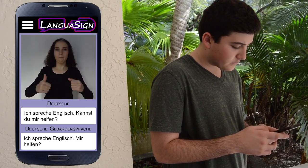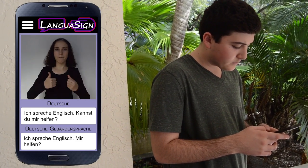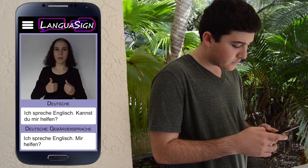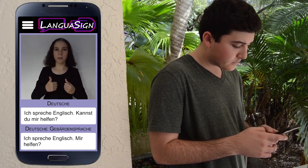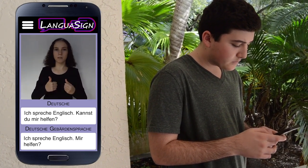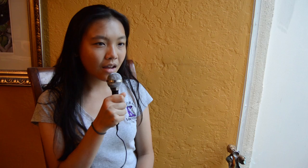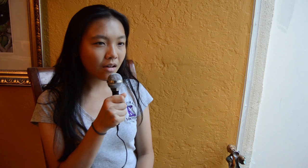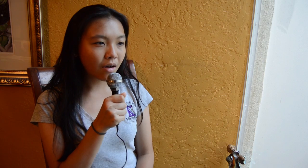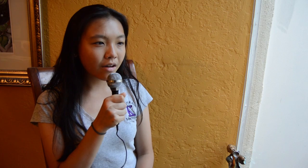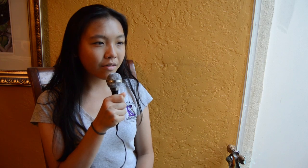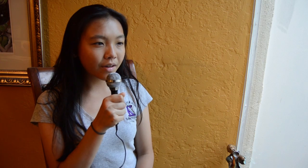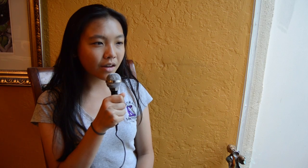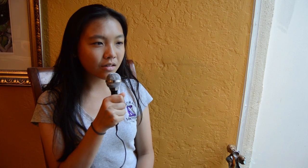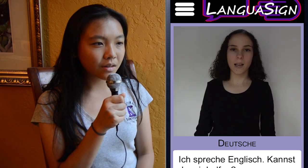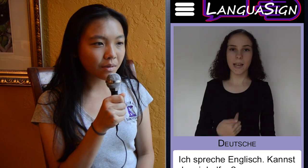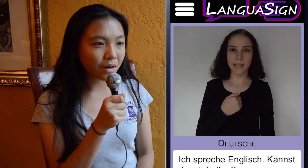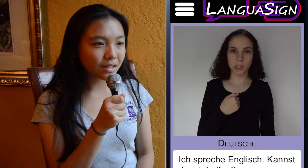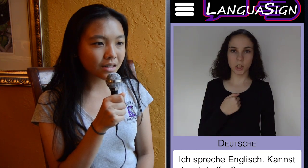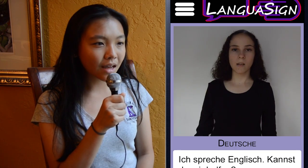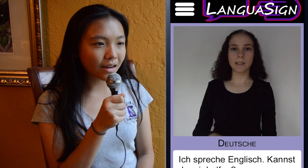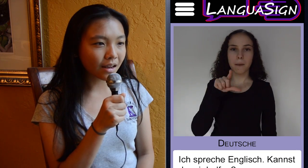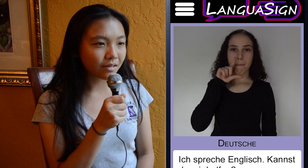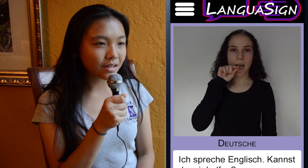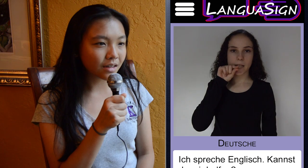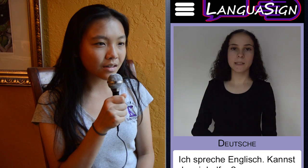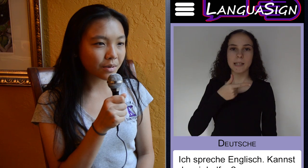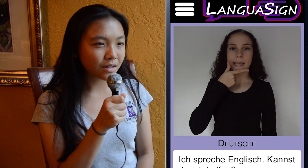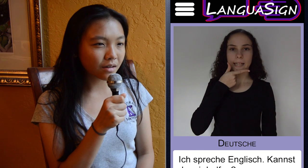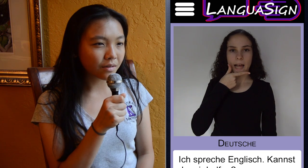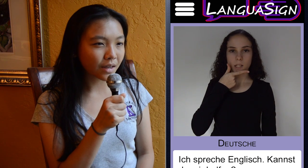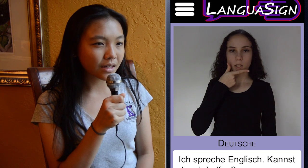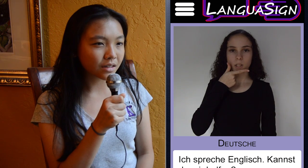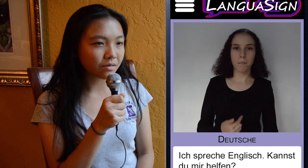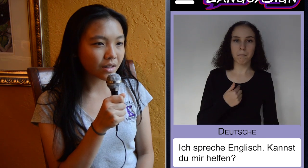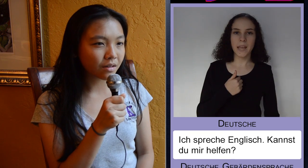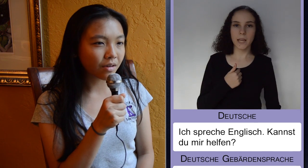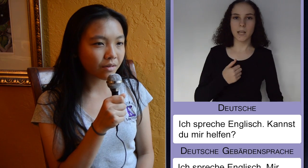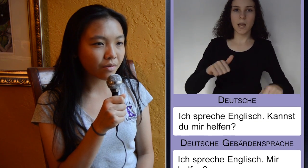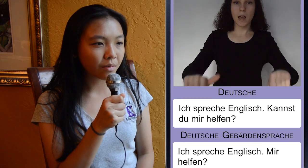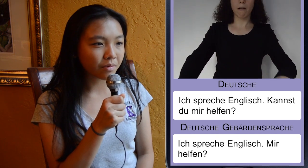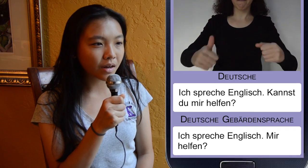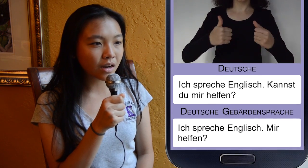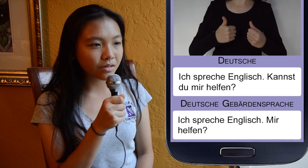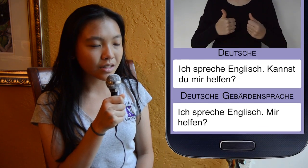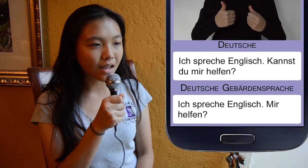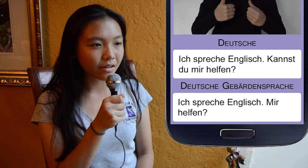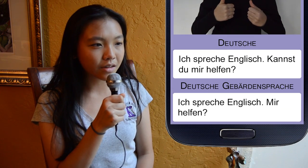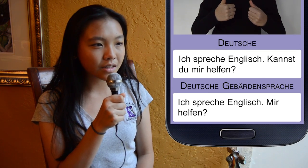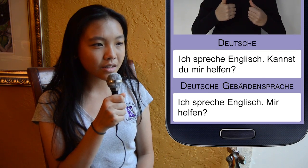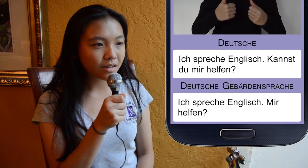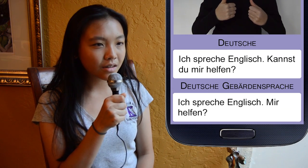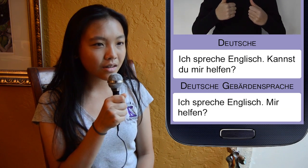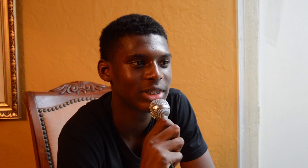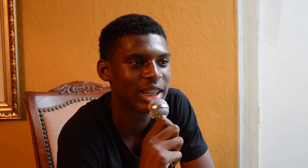Wait a second; why would videos of the person's sign language need to be shown if they can just read the written form of their country's language?